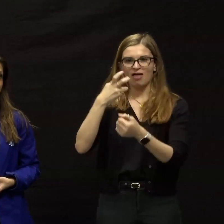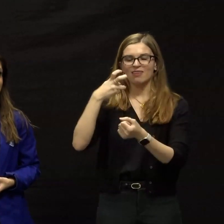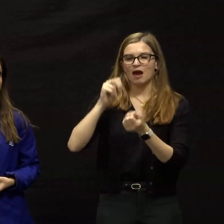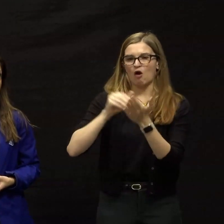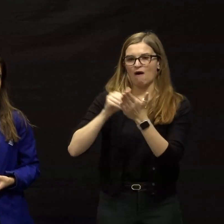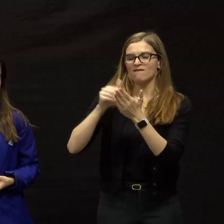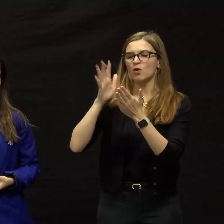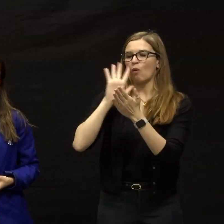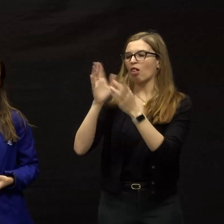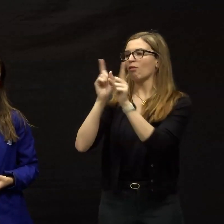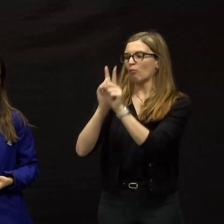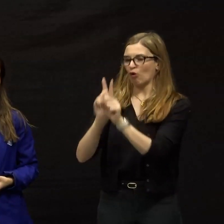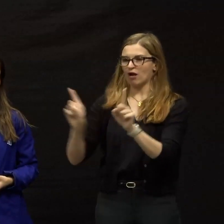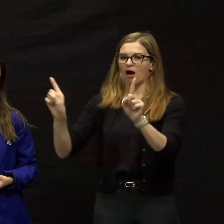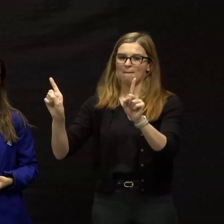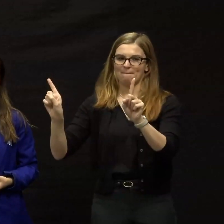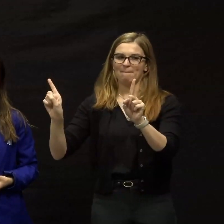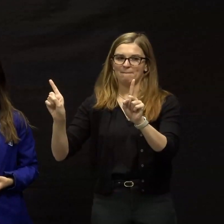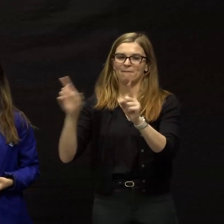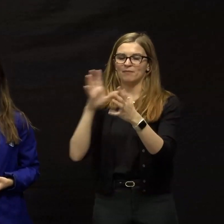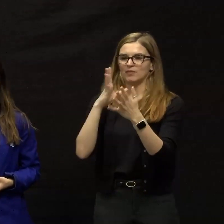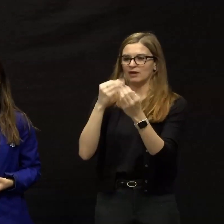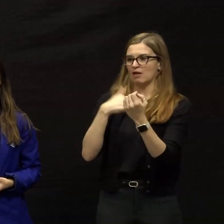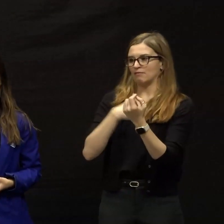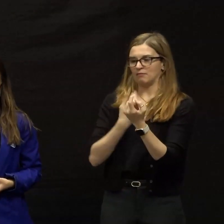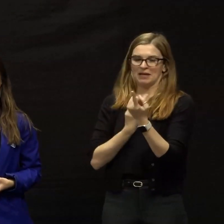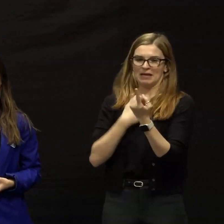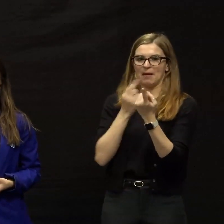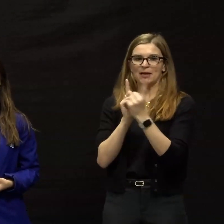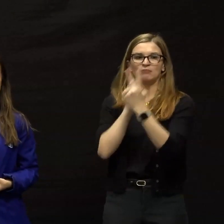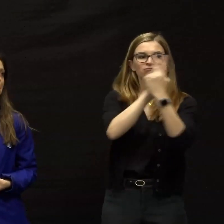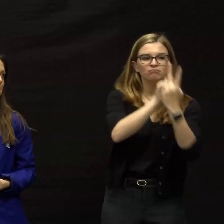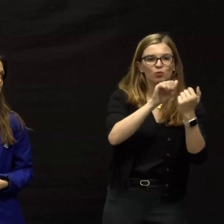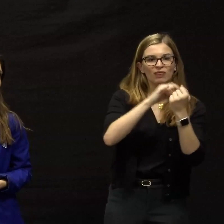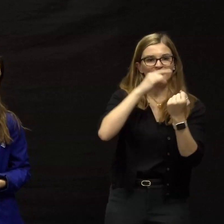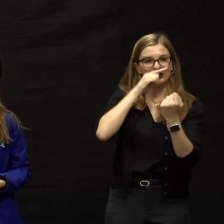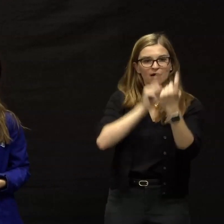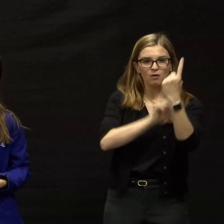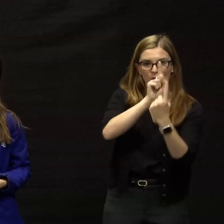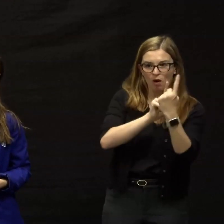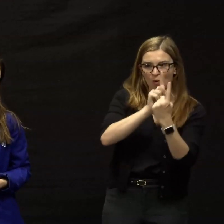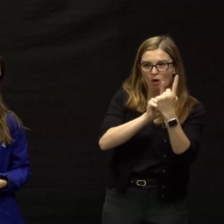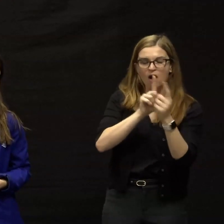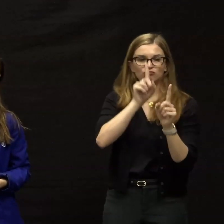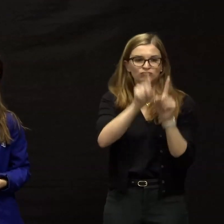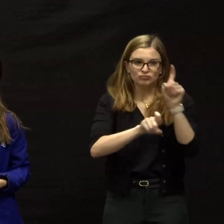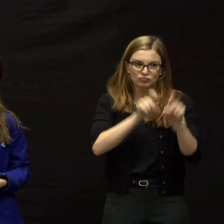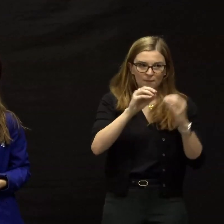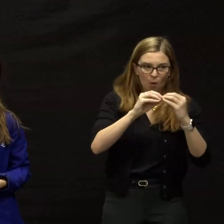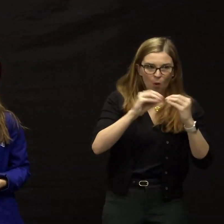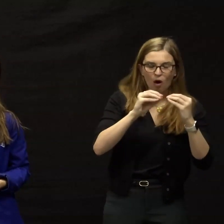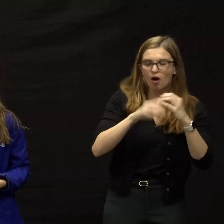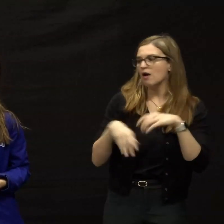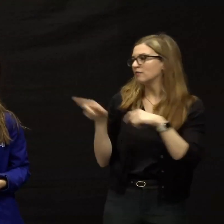parents to see how that goes. And then we'll break them up and I might meet with a kid one-on-one again,